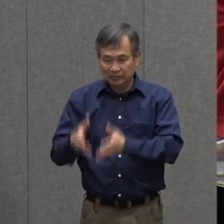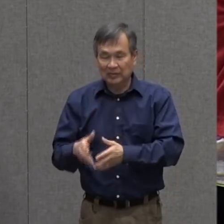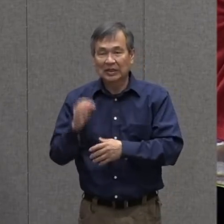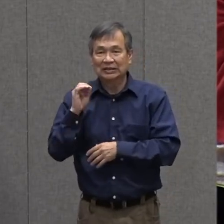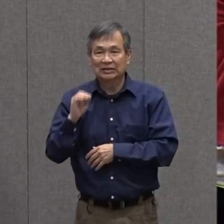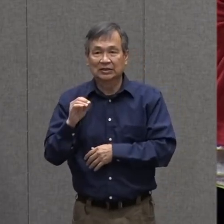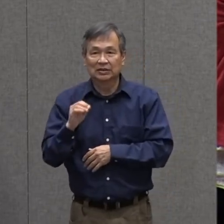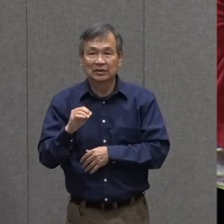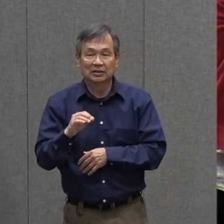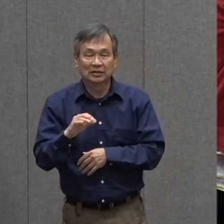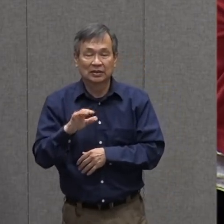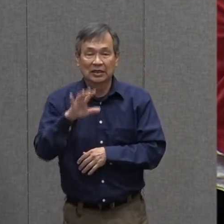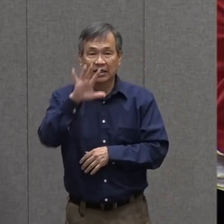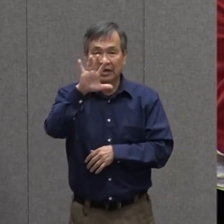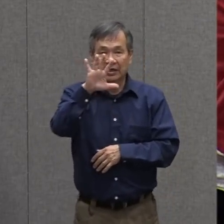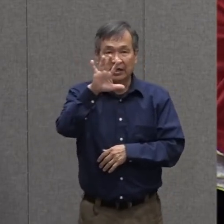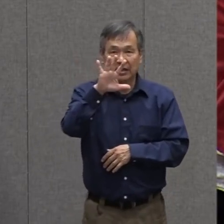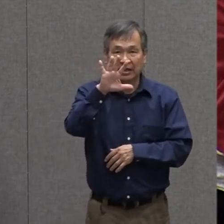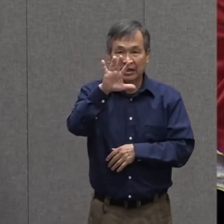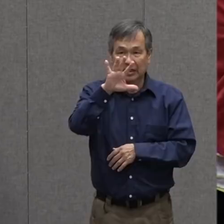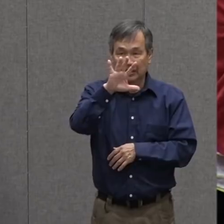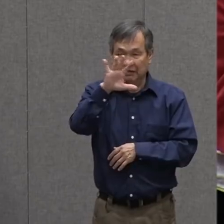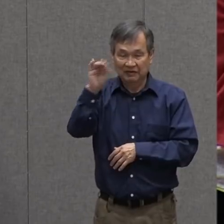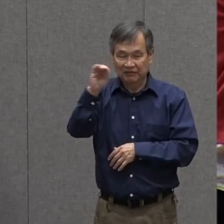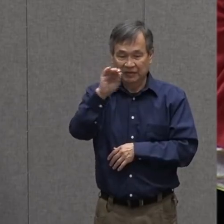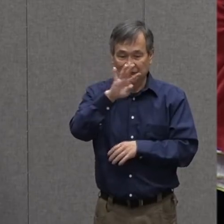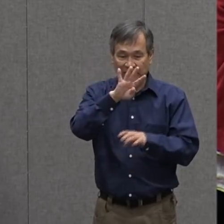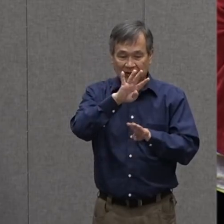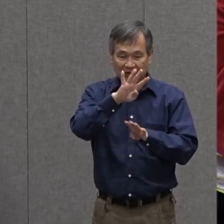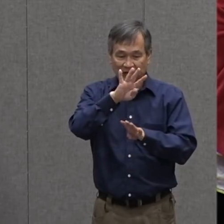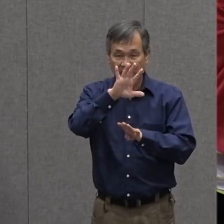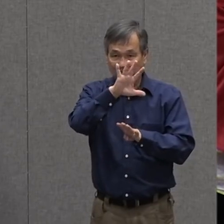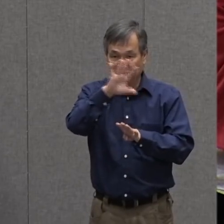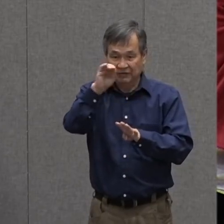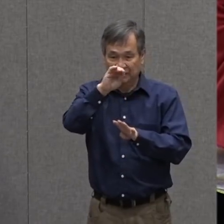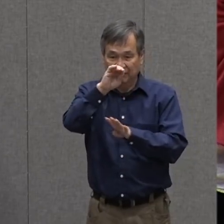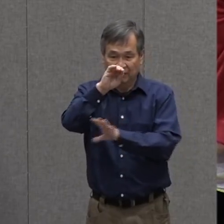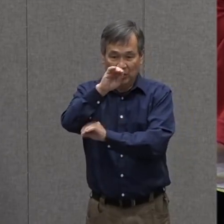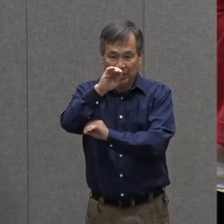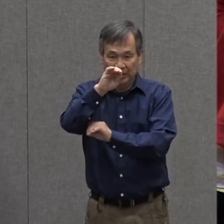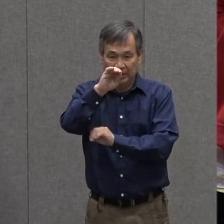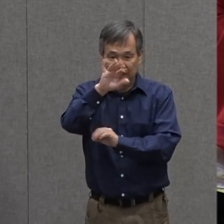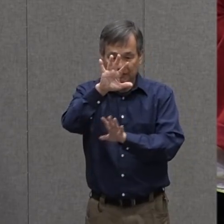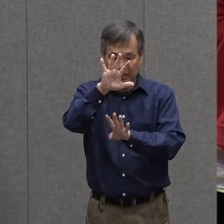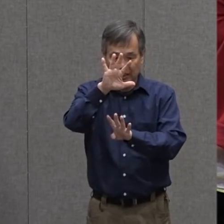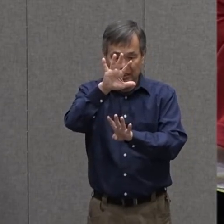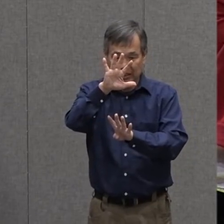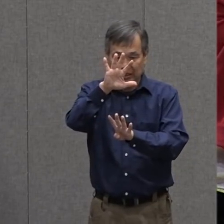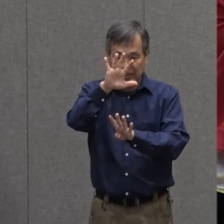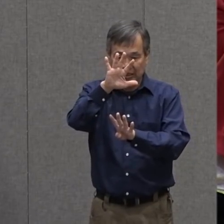I have 50 I'm taking away 40, I have 10. And I'm not taking away any hundred,